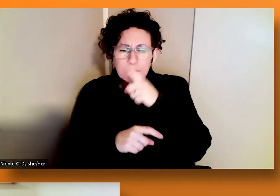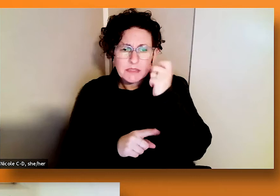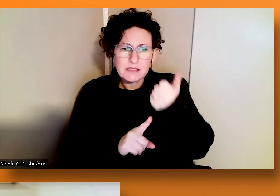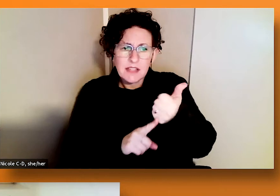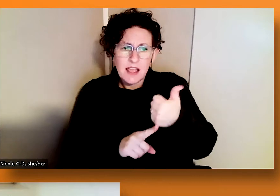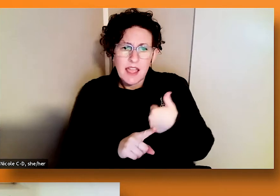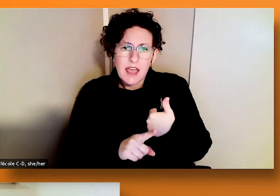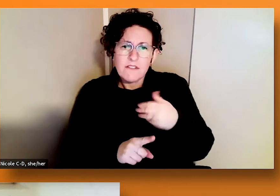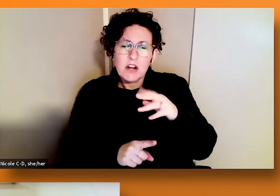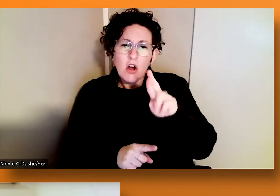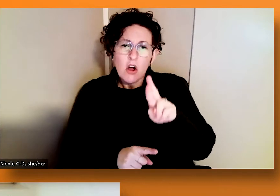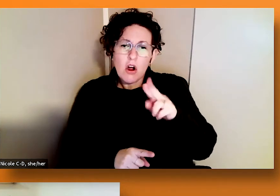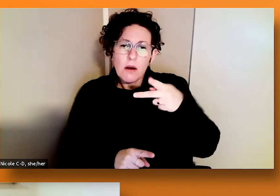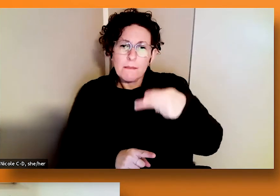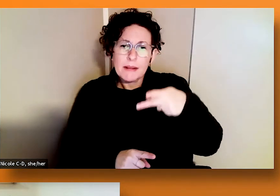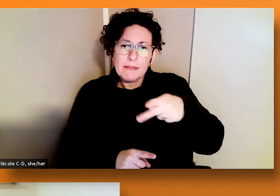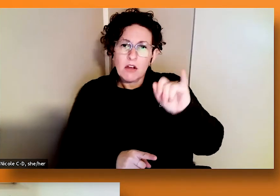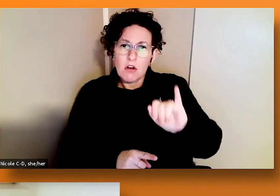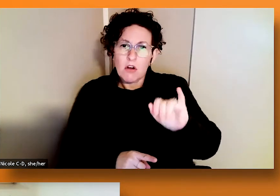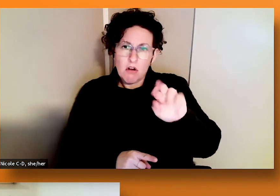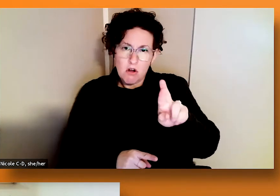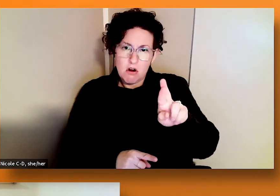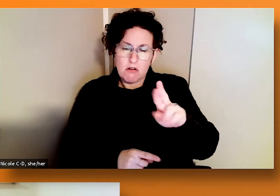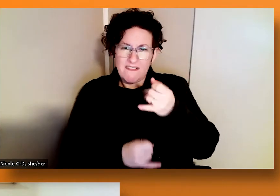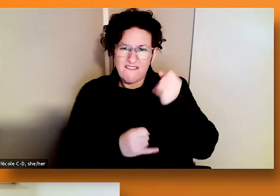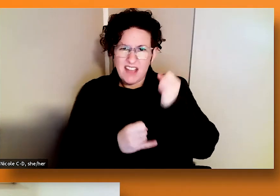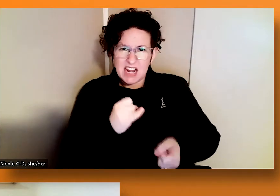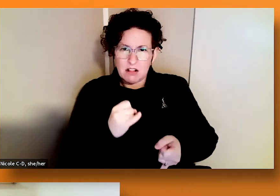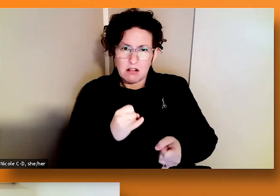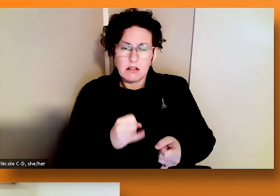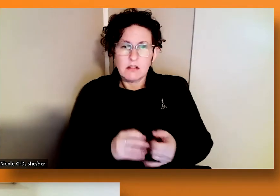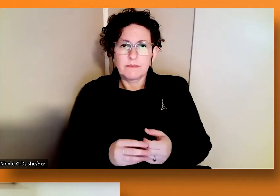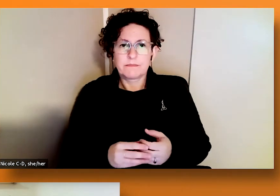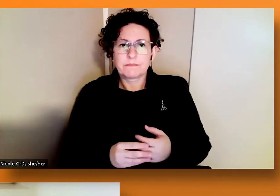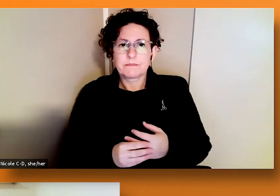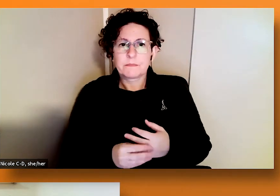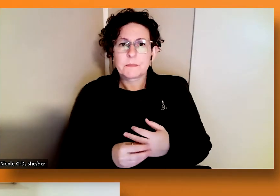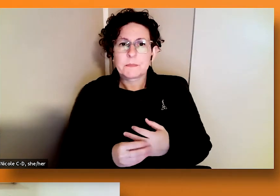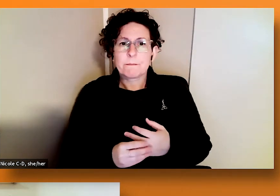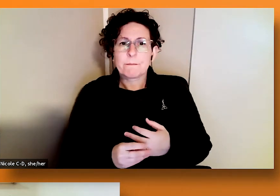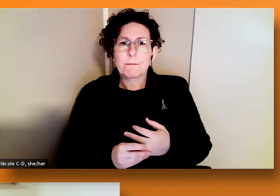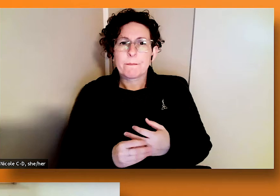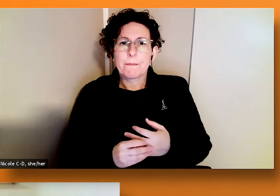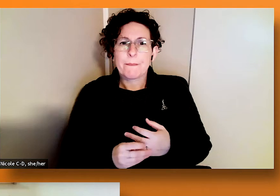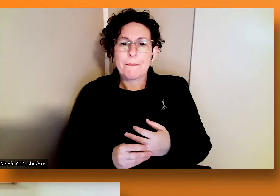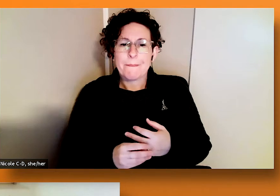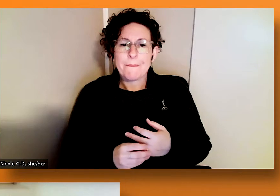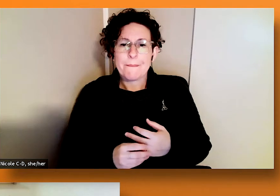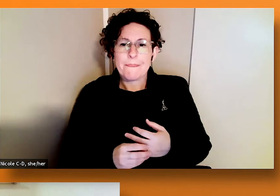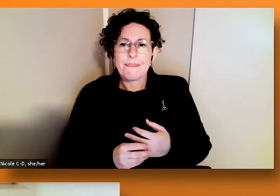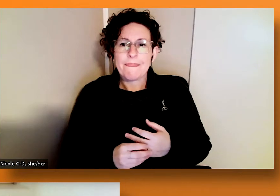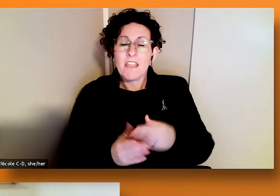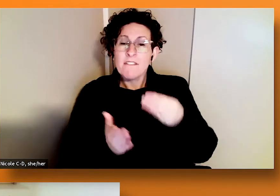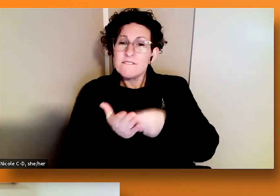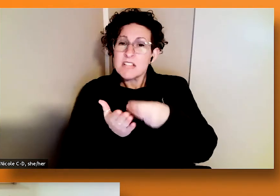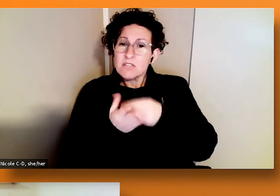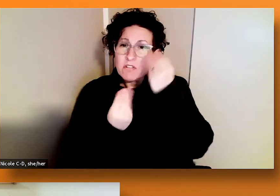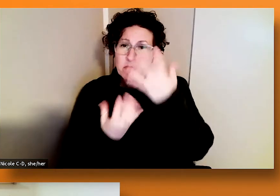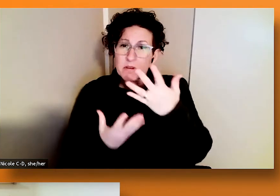as they have a final RPPR. And generally, the fiscal information for that